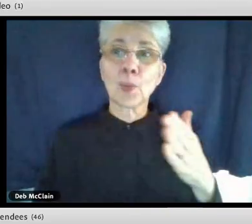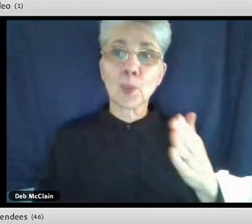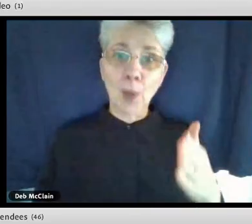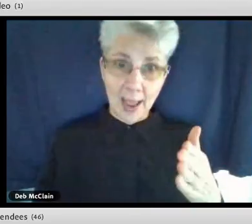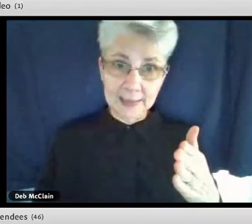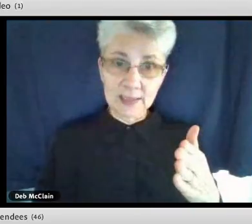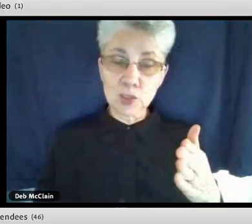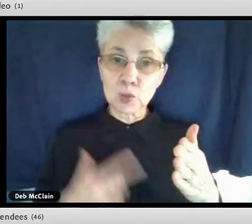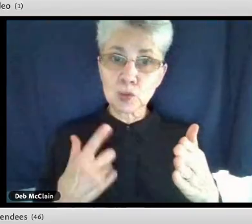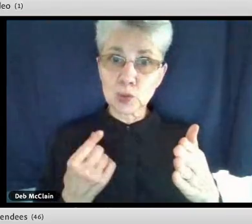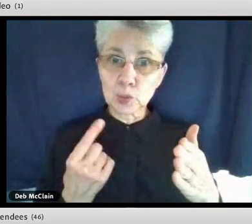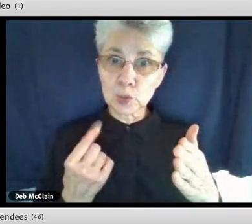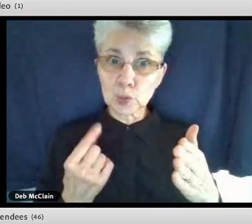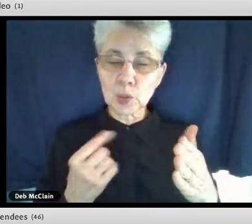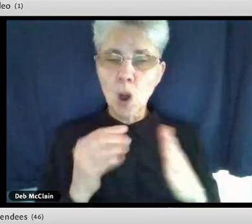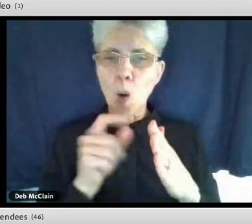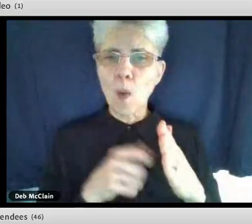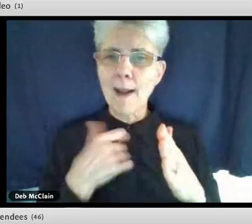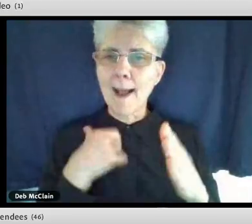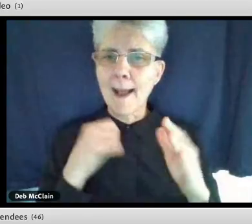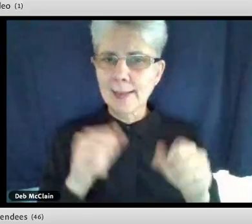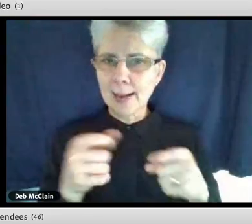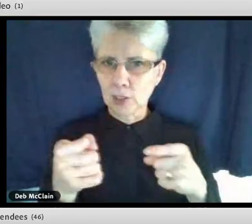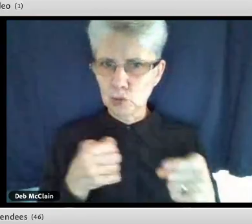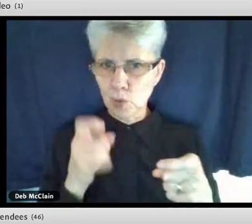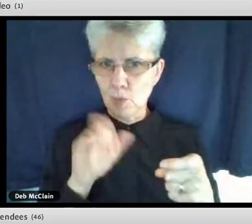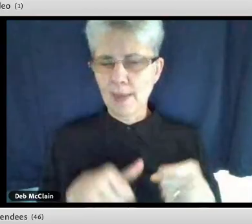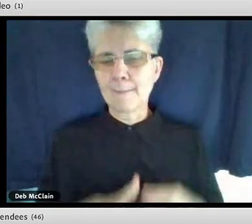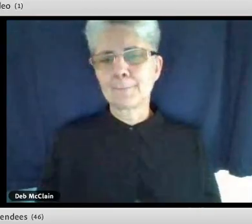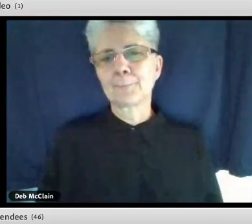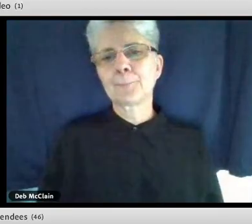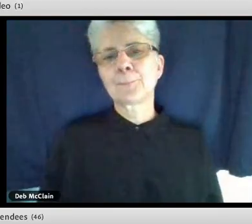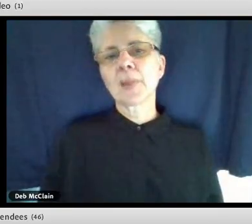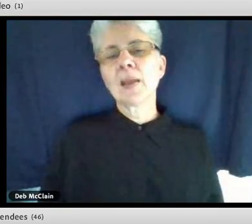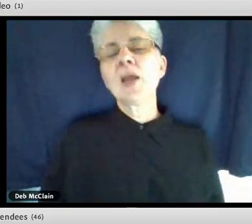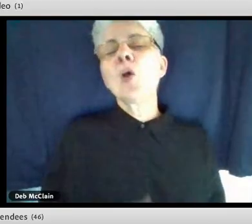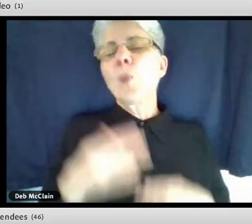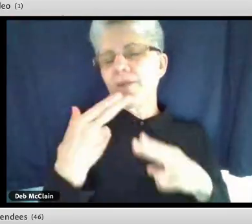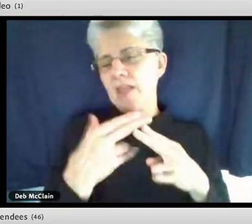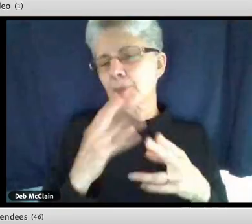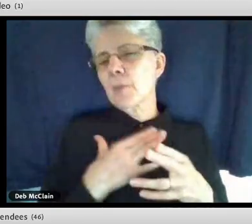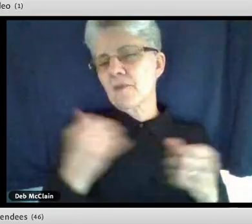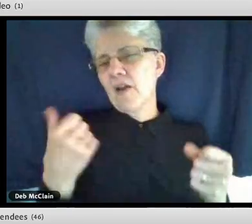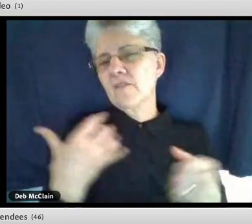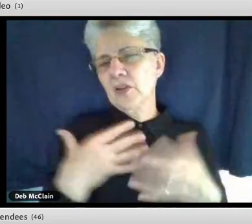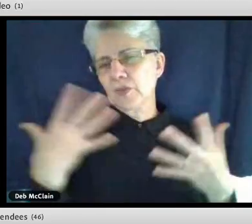"Things I can control." Now, we've named some of our fears, and those may be things you can't control.